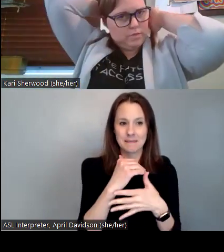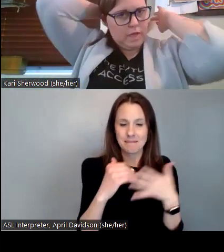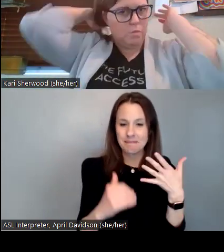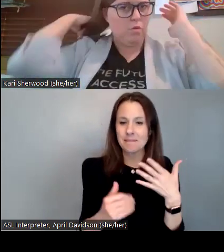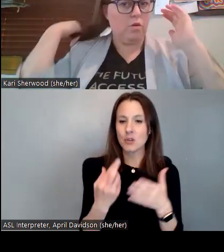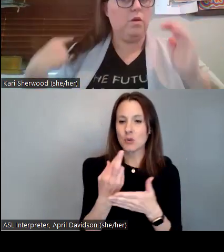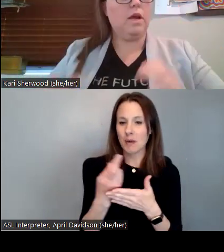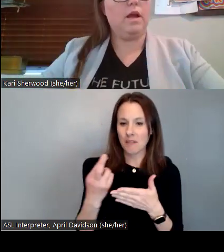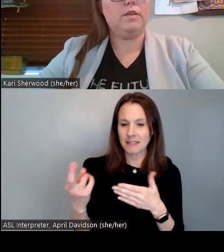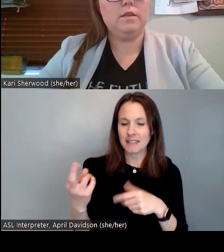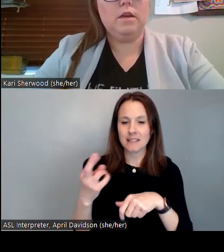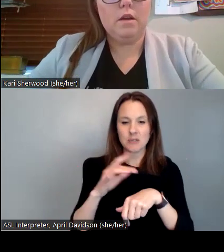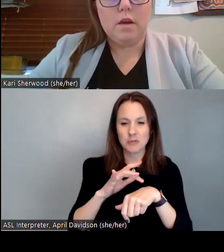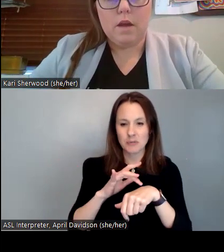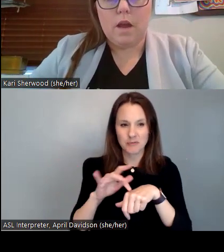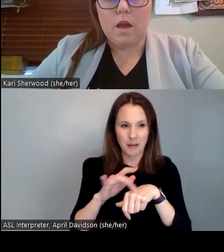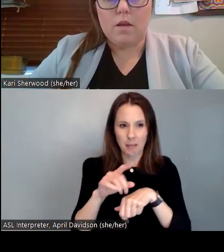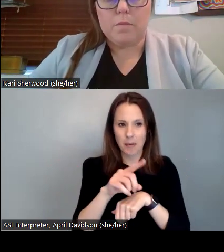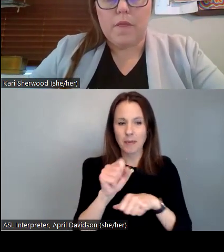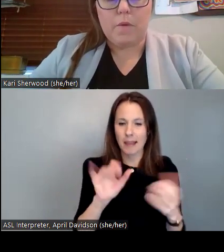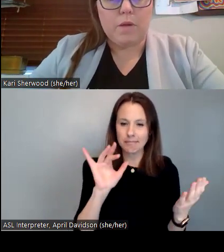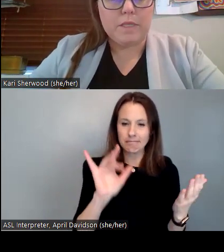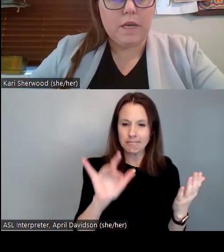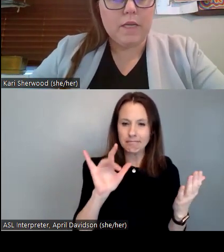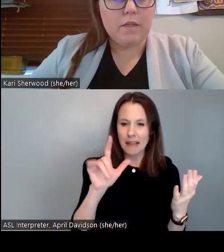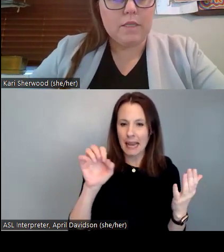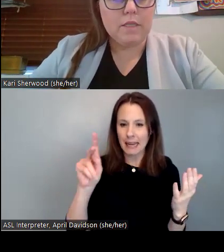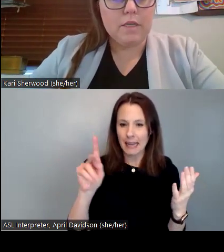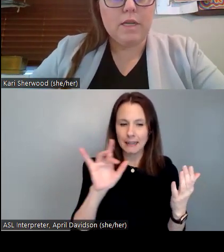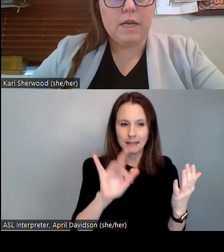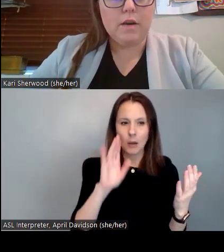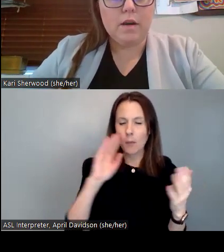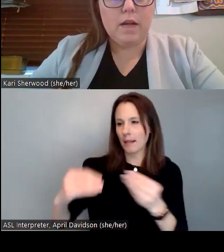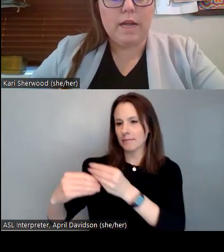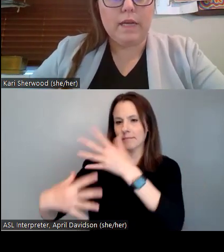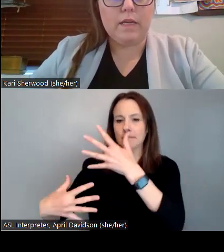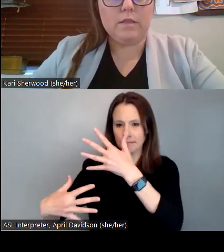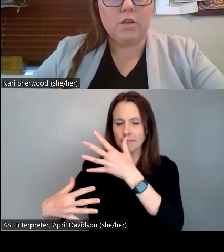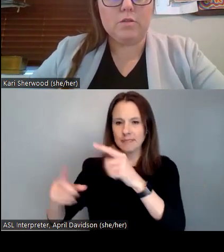available at that website listed here, and also my